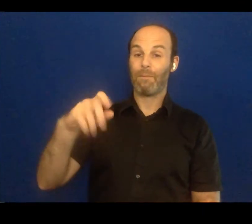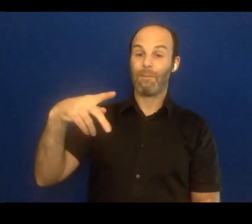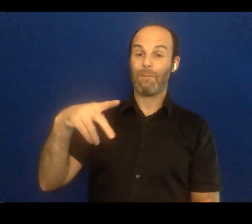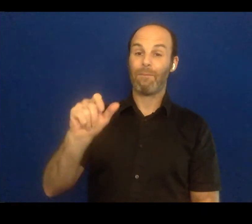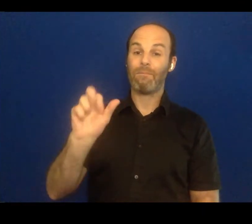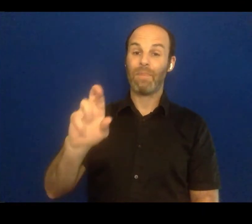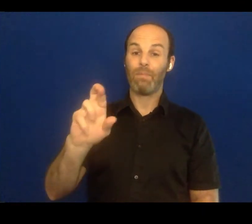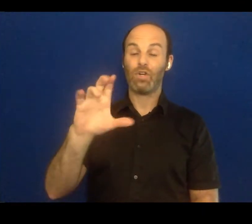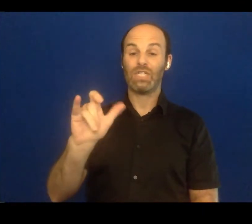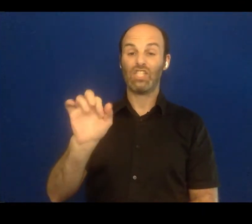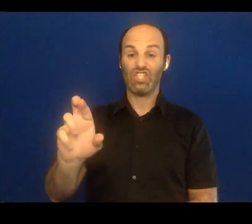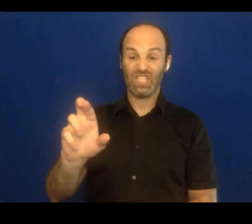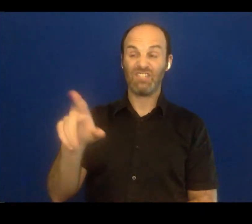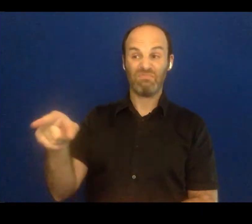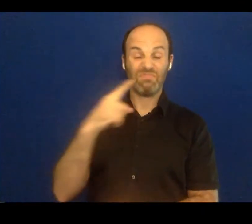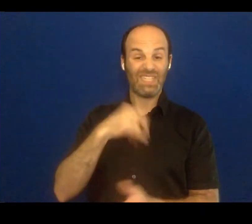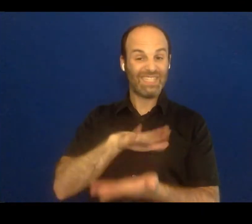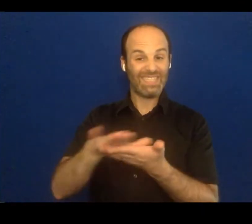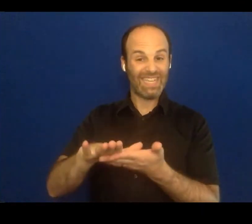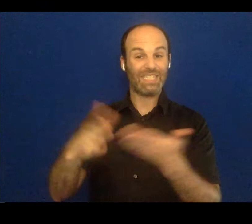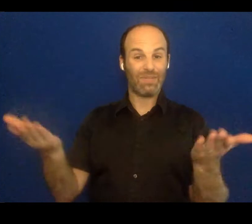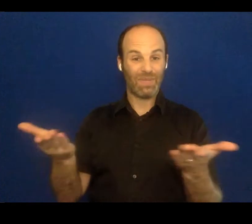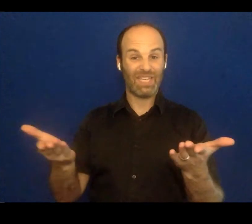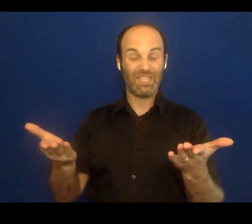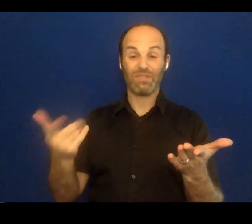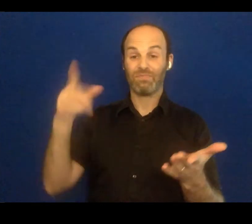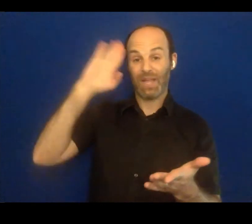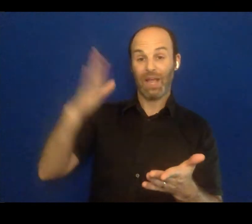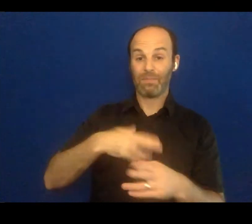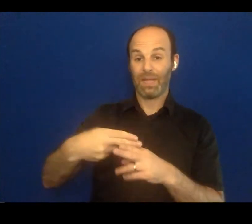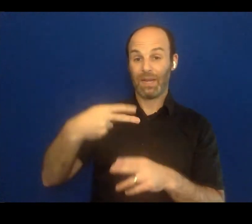I AM PEPPAR CYR. SHE HER PRONOUNS.